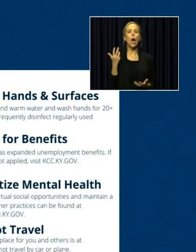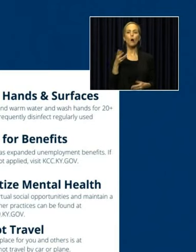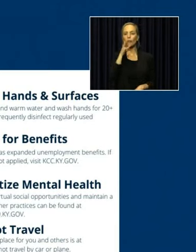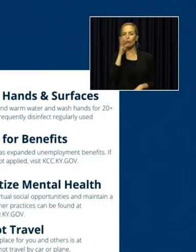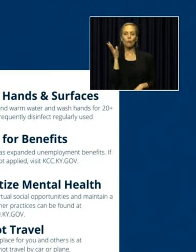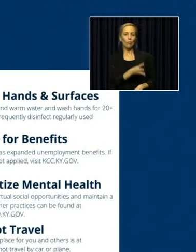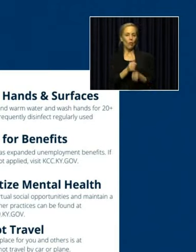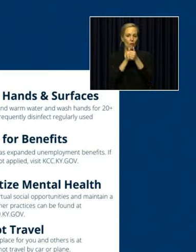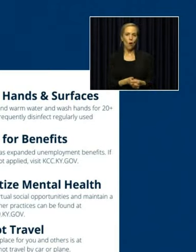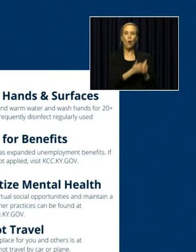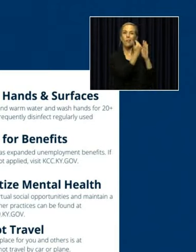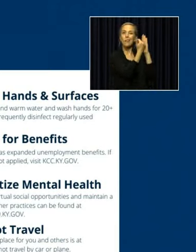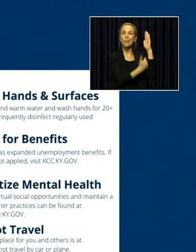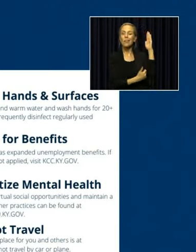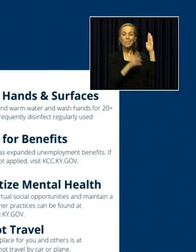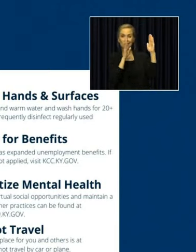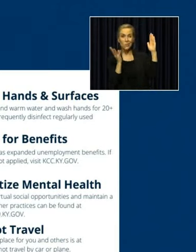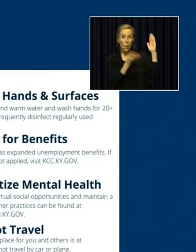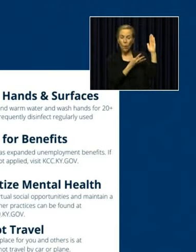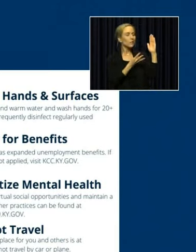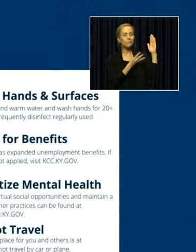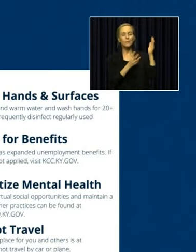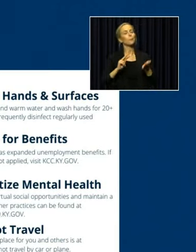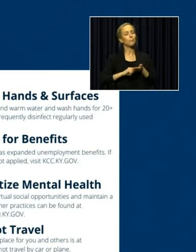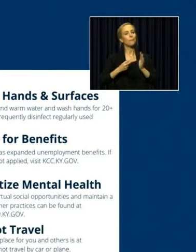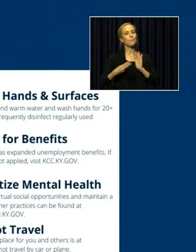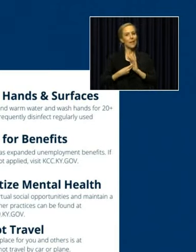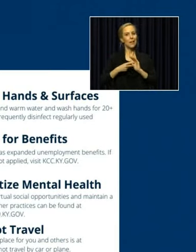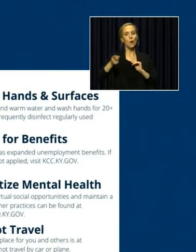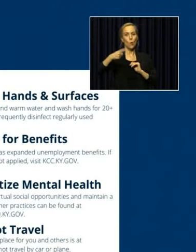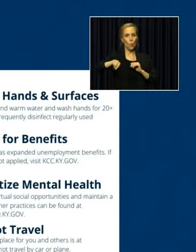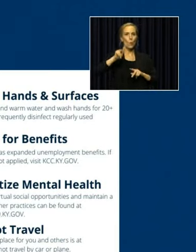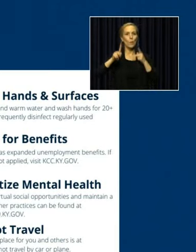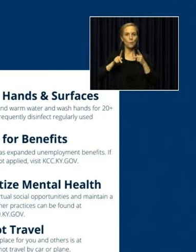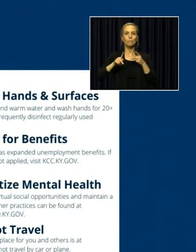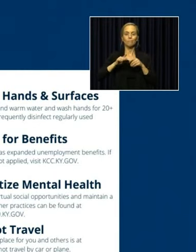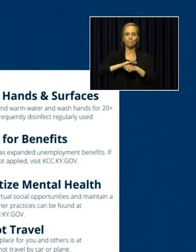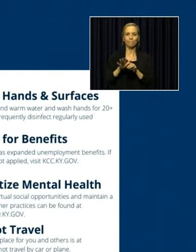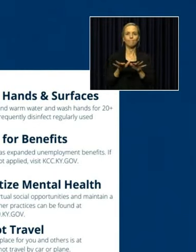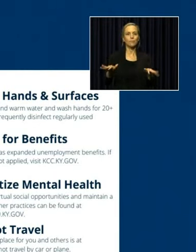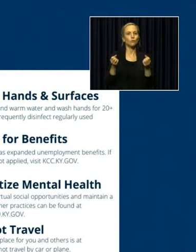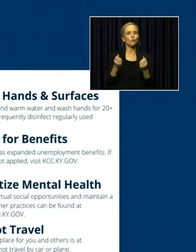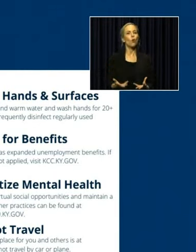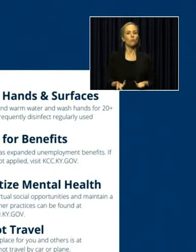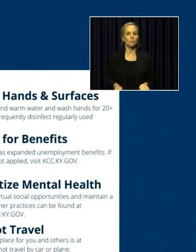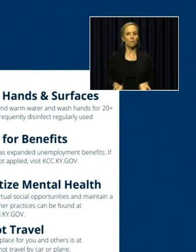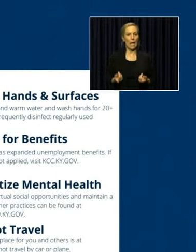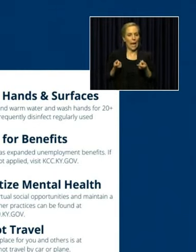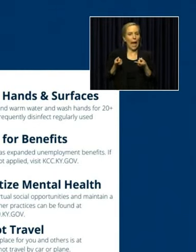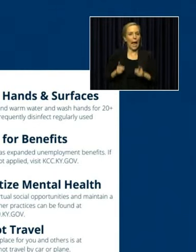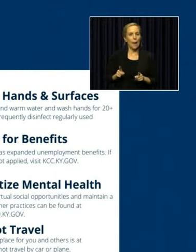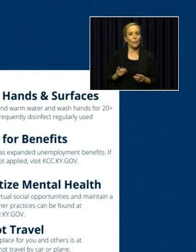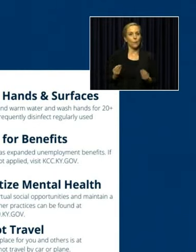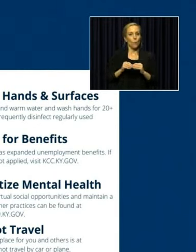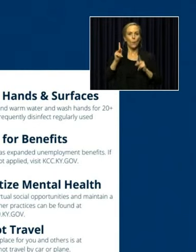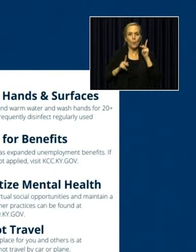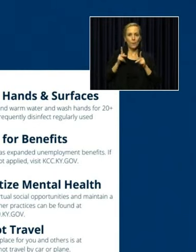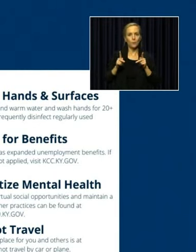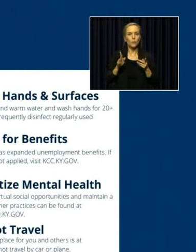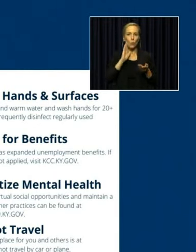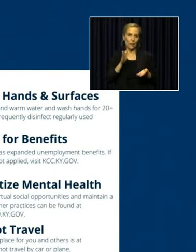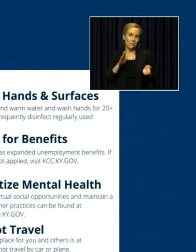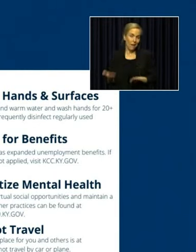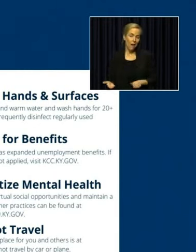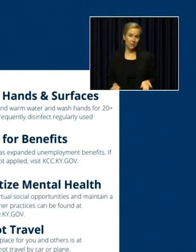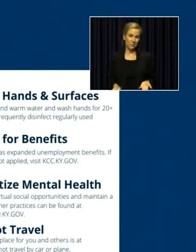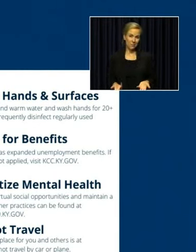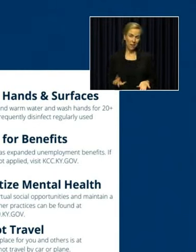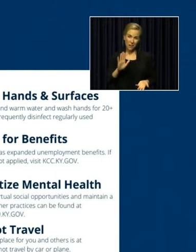NUMBER FIVE, KYCOVIDNON.KY.GOV.